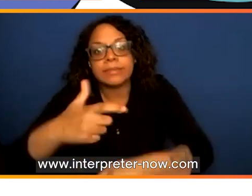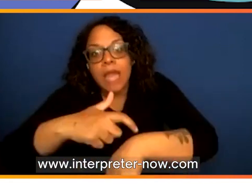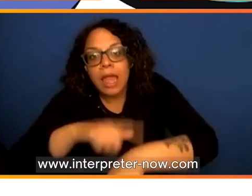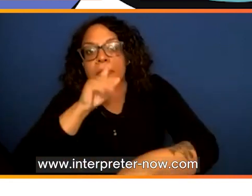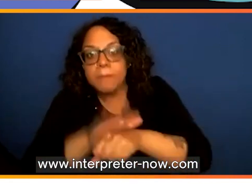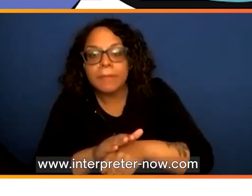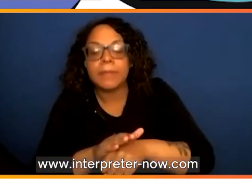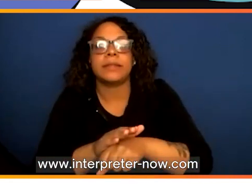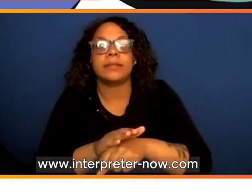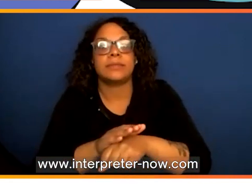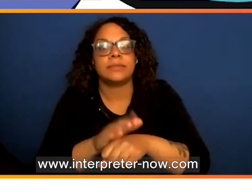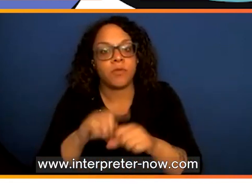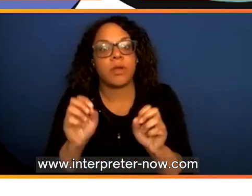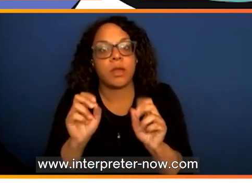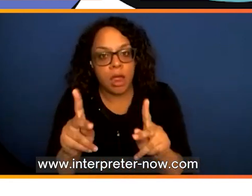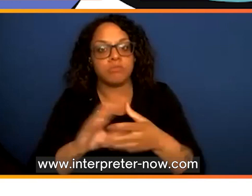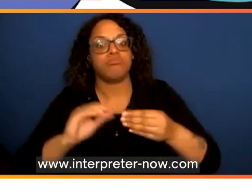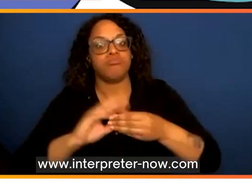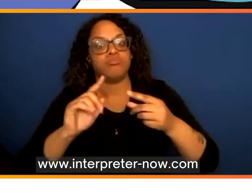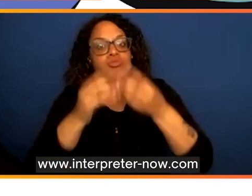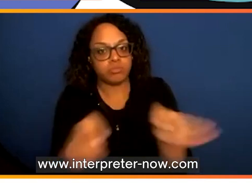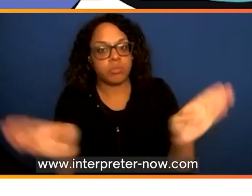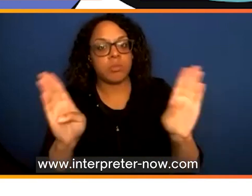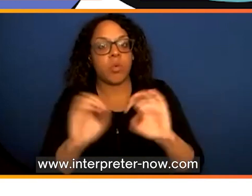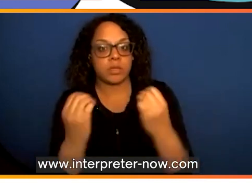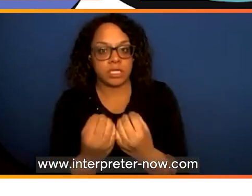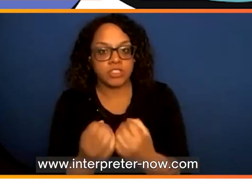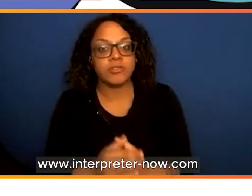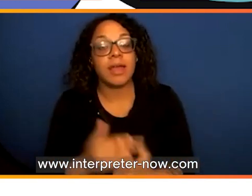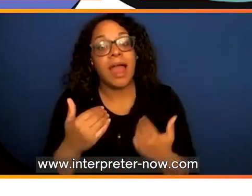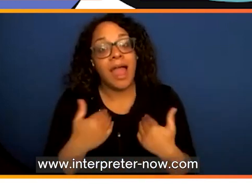to have allyship be a part of the culture. That yes, we have women in tech, and yes,